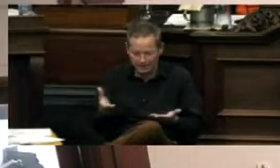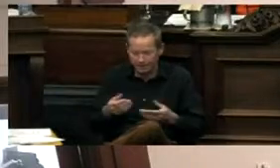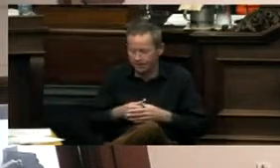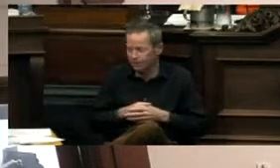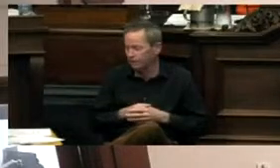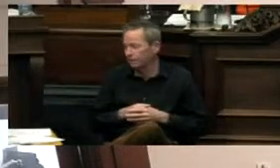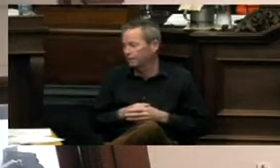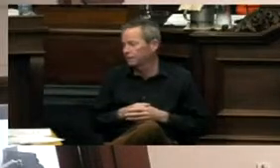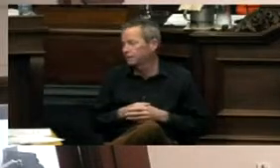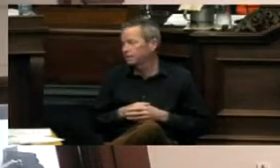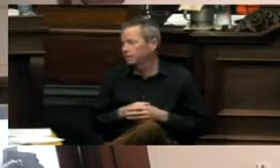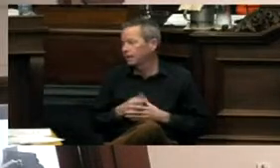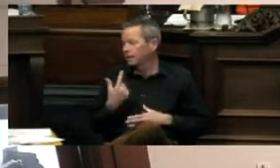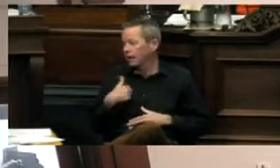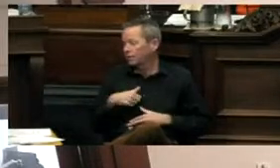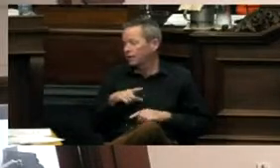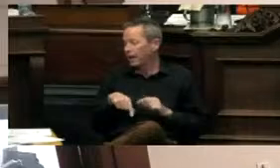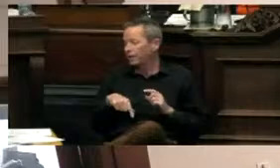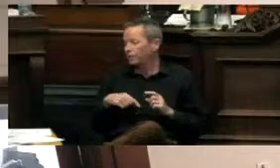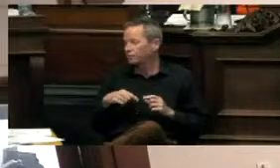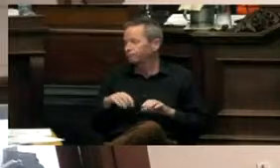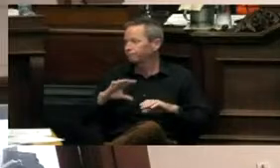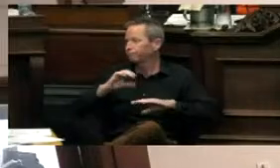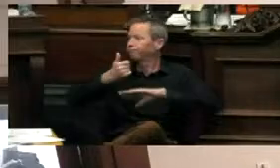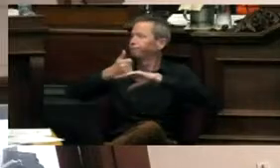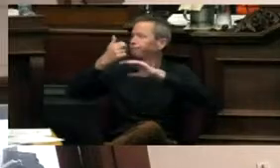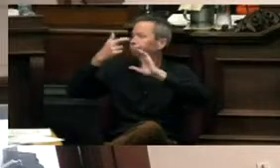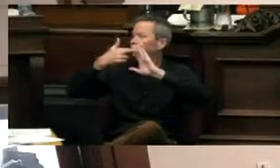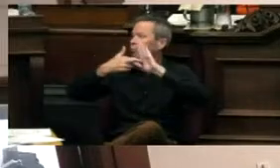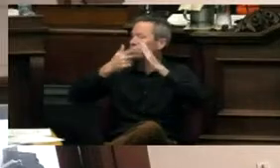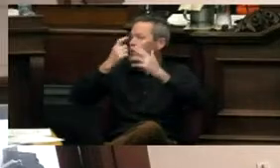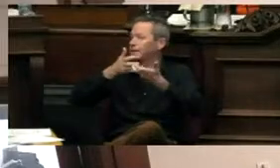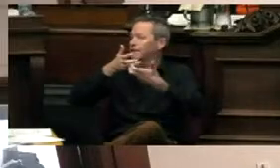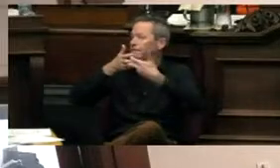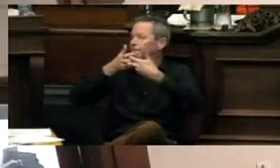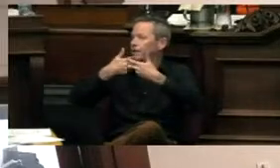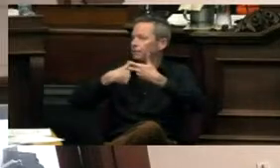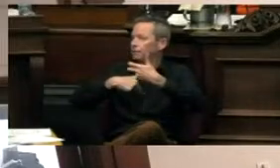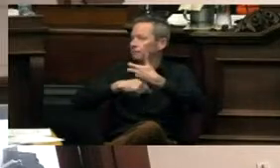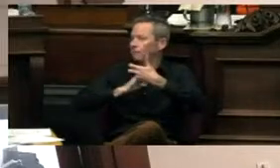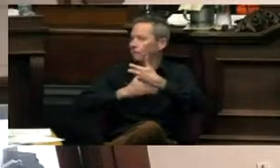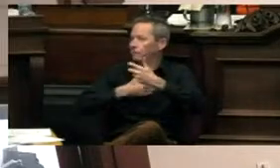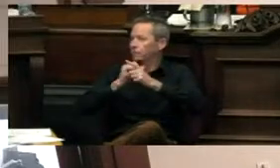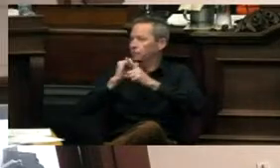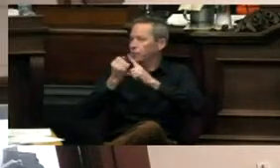think it's important to be transparent about these things